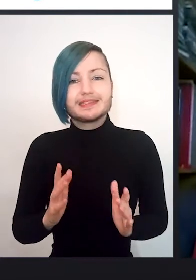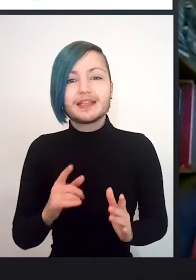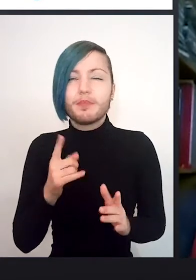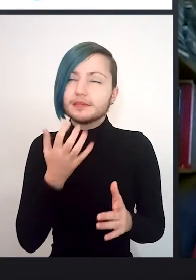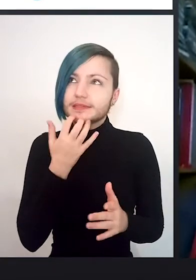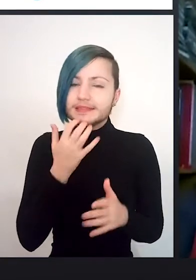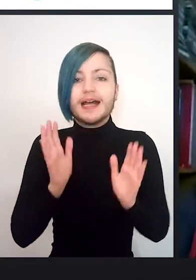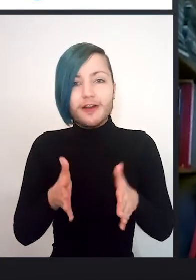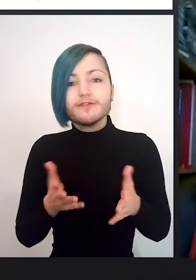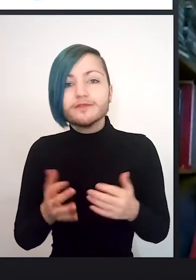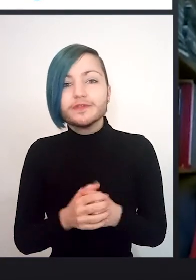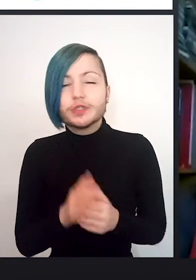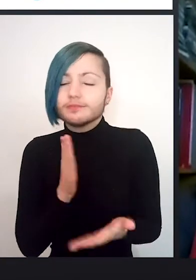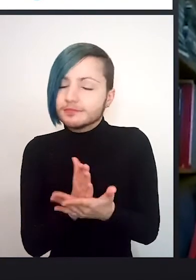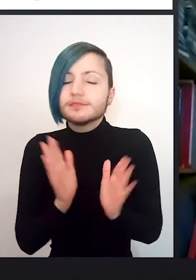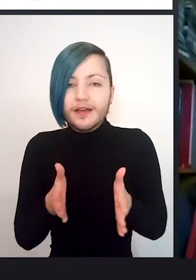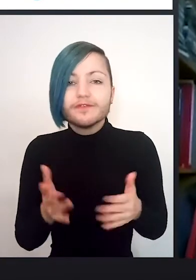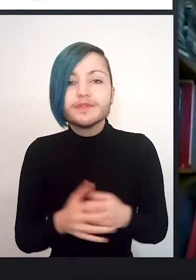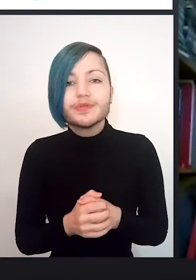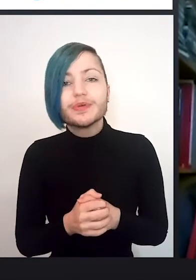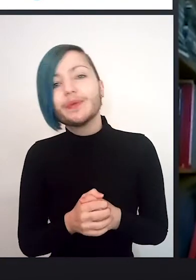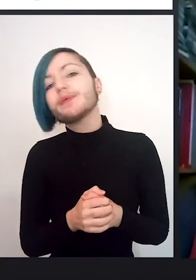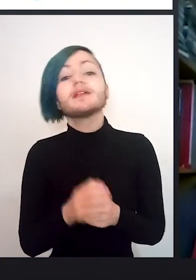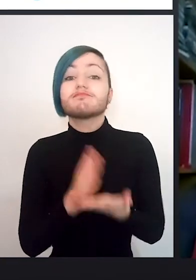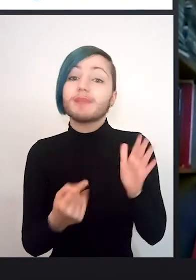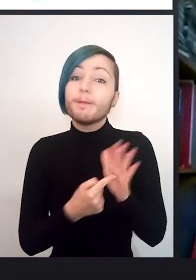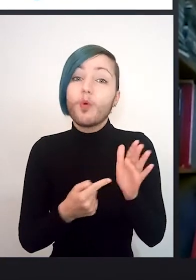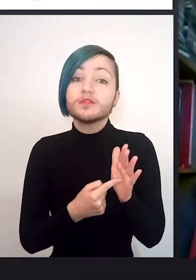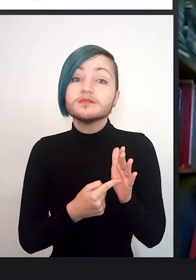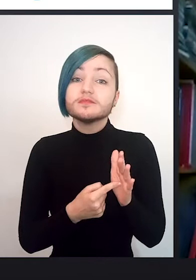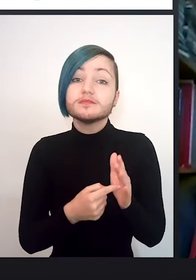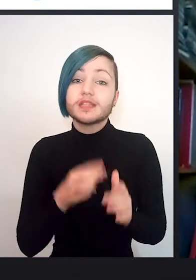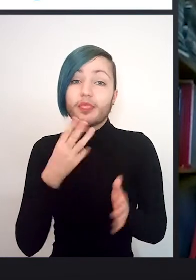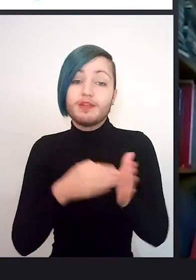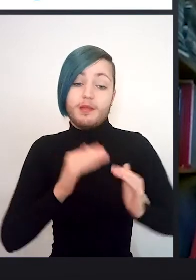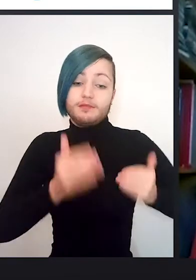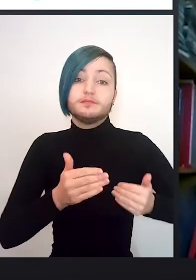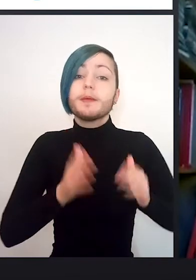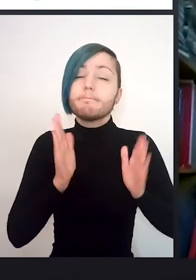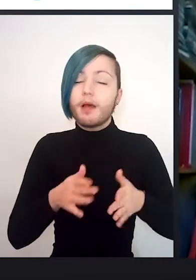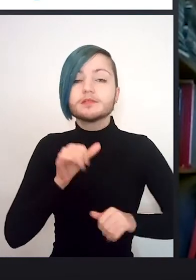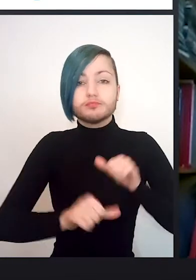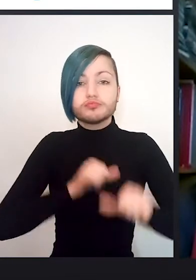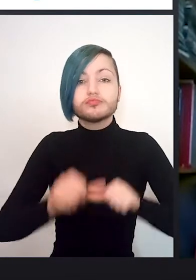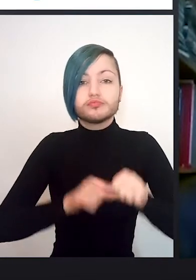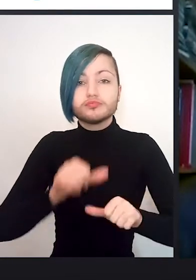But you still have to absolutely do it, and it's quite critical in those first 3 months to keep with the regime.